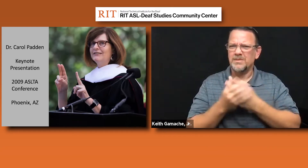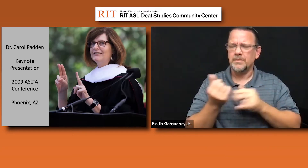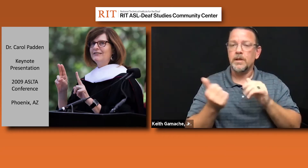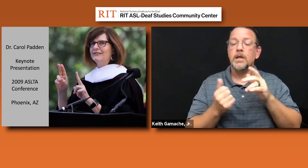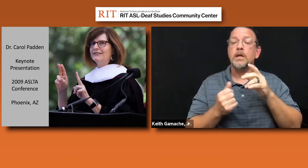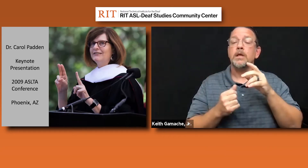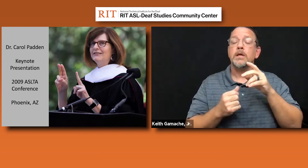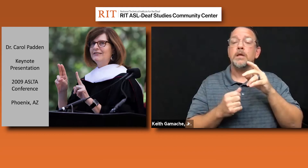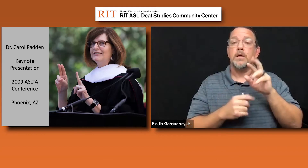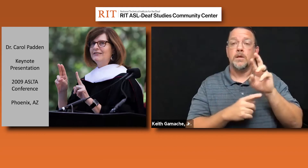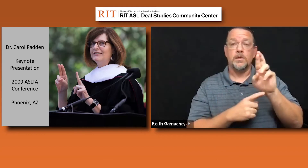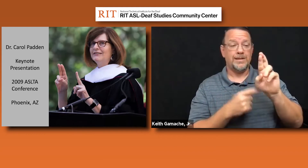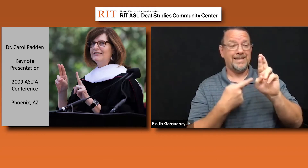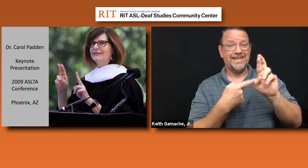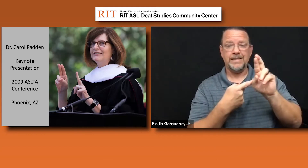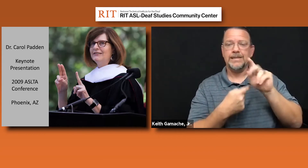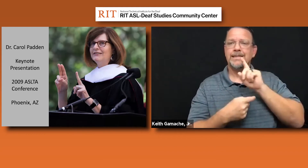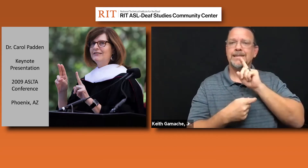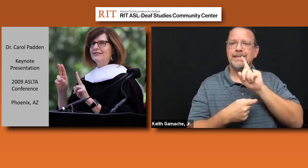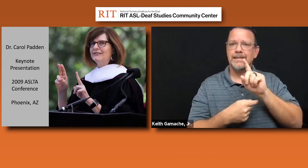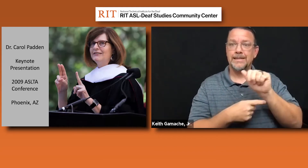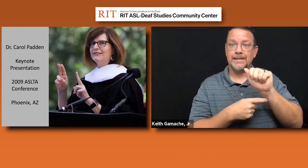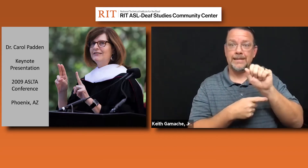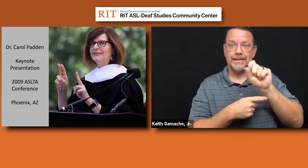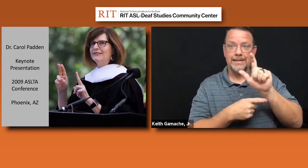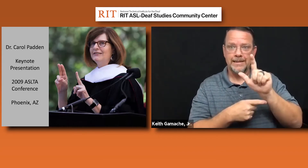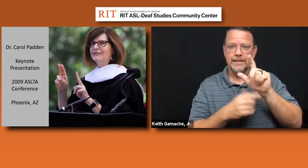So, for example, the iconic picture of "R"